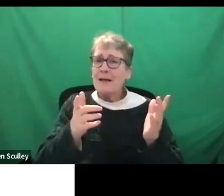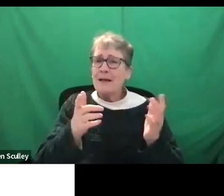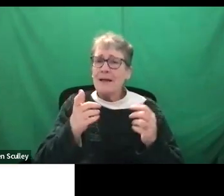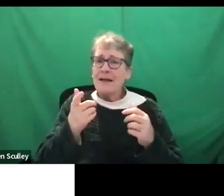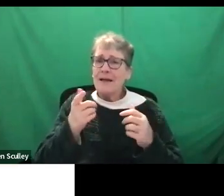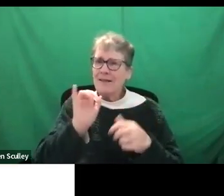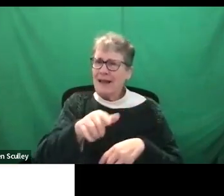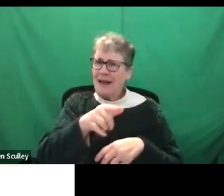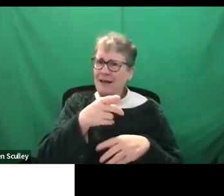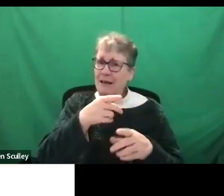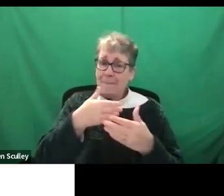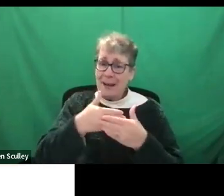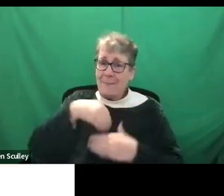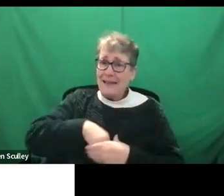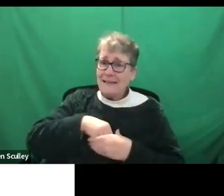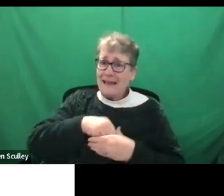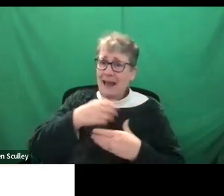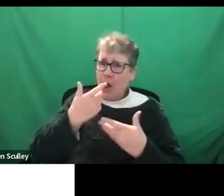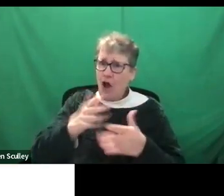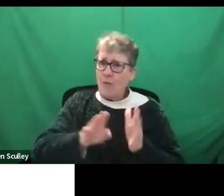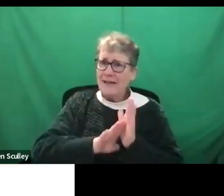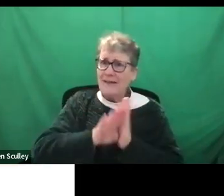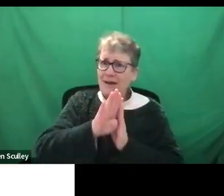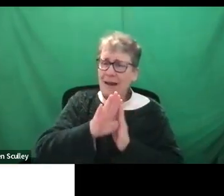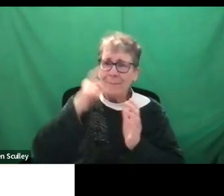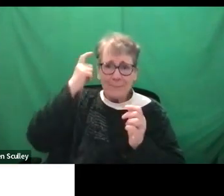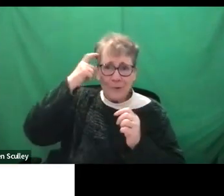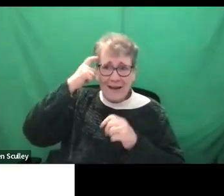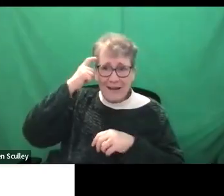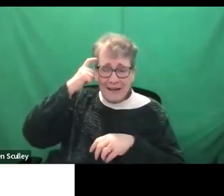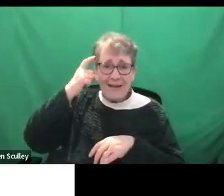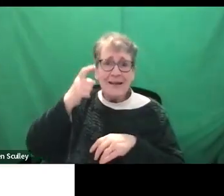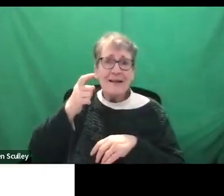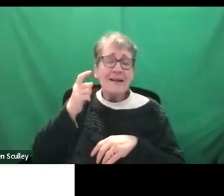So for in the in-- the Deaf infant, they are experiencing everything